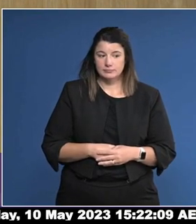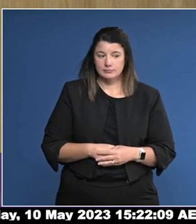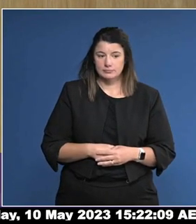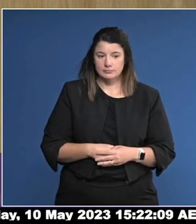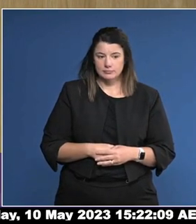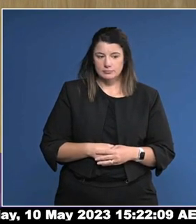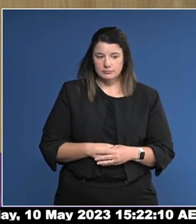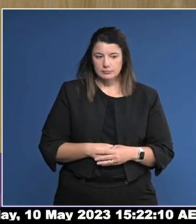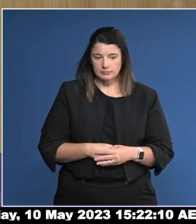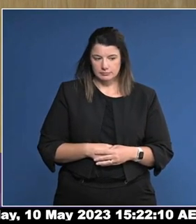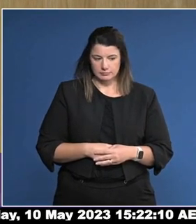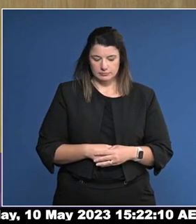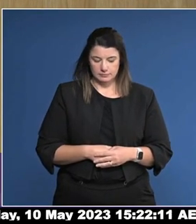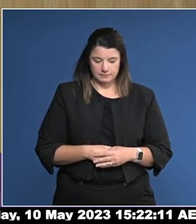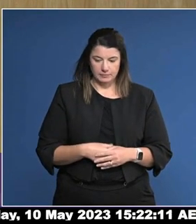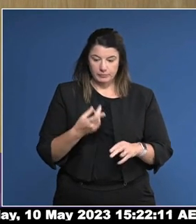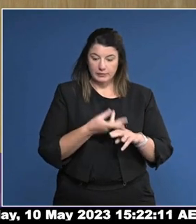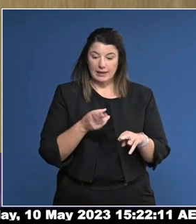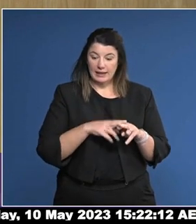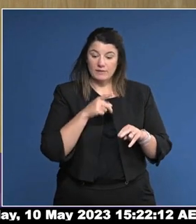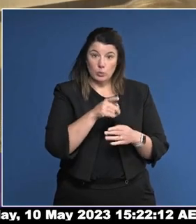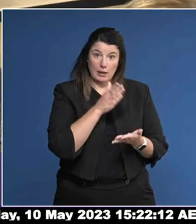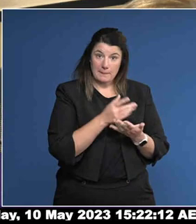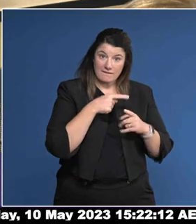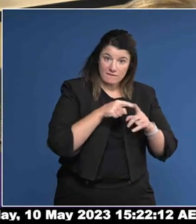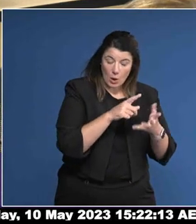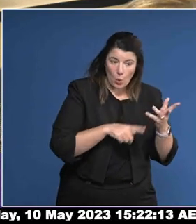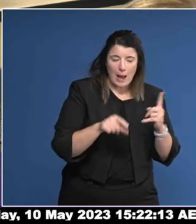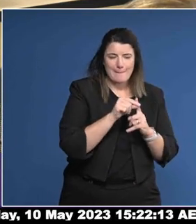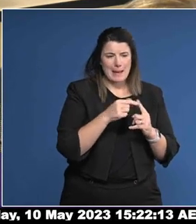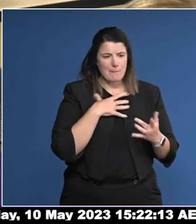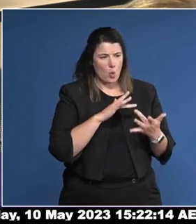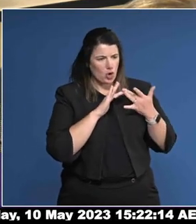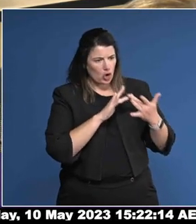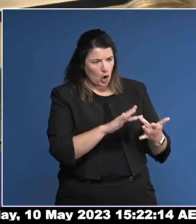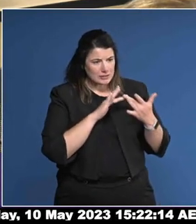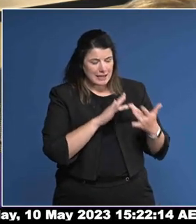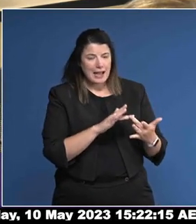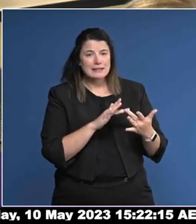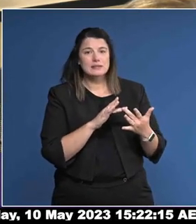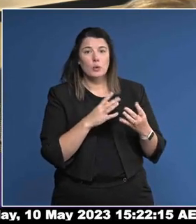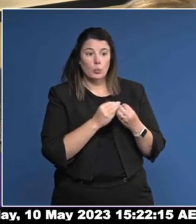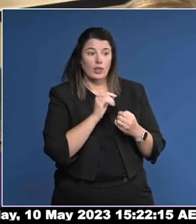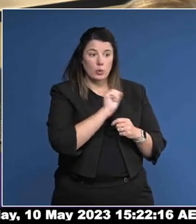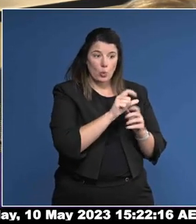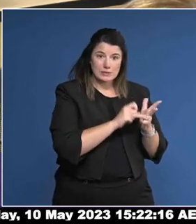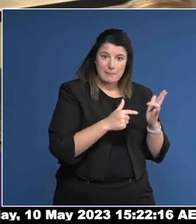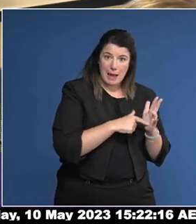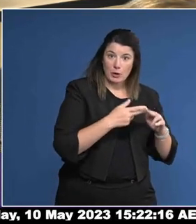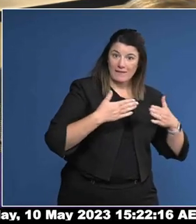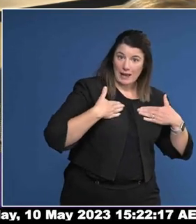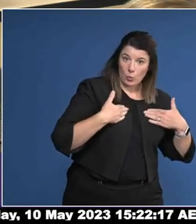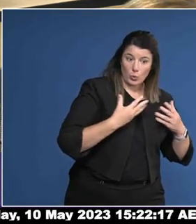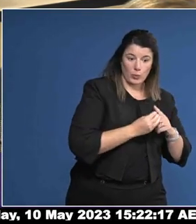follow-up and contact between your department, the Health services, and Kaleb